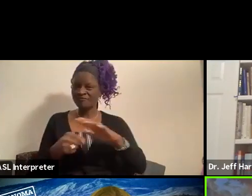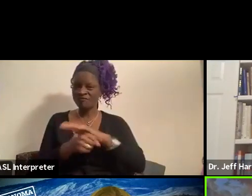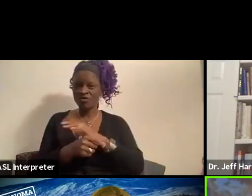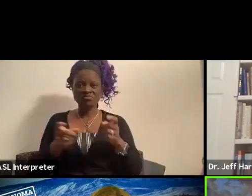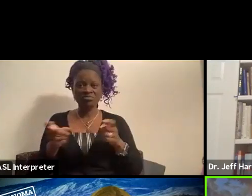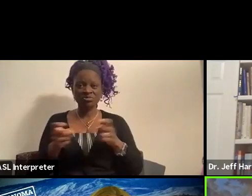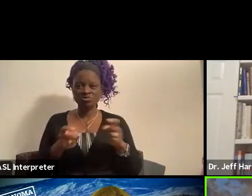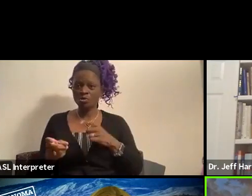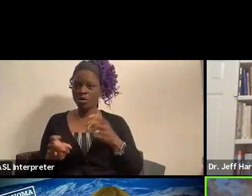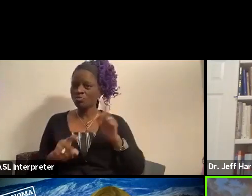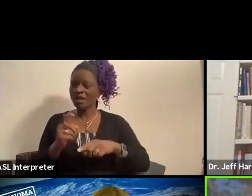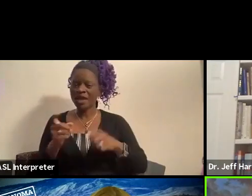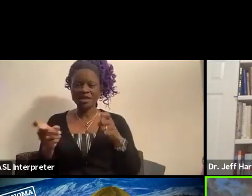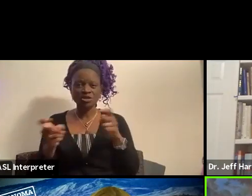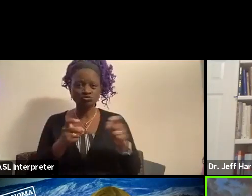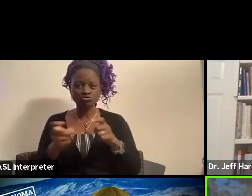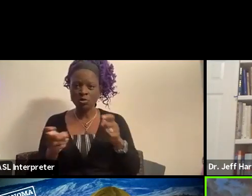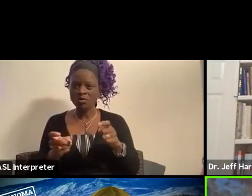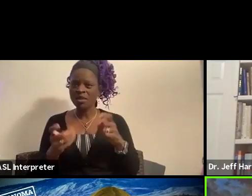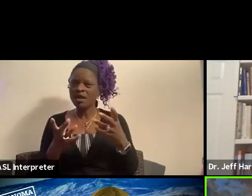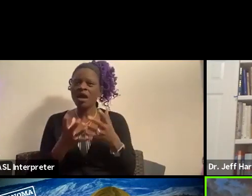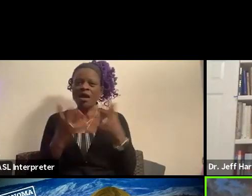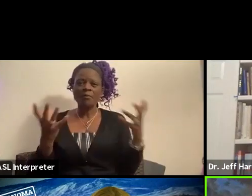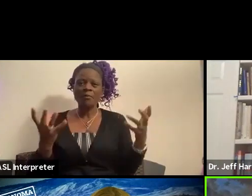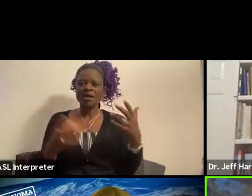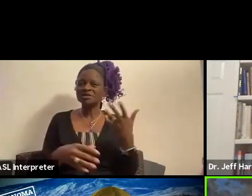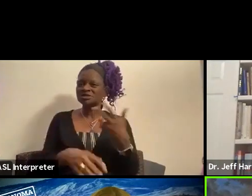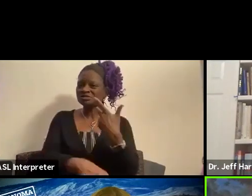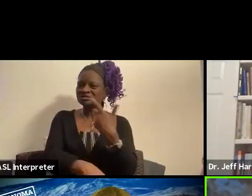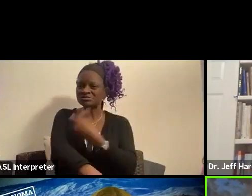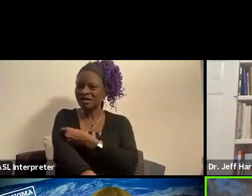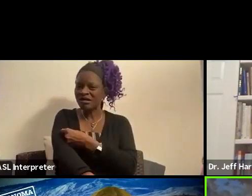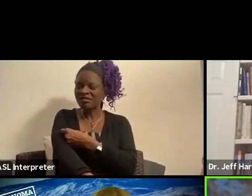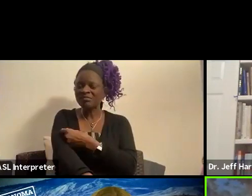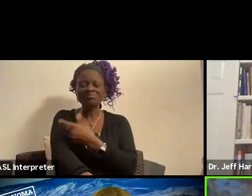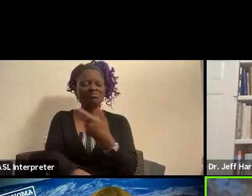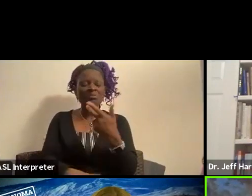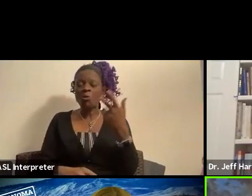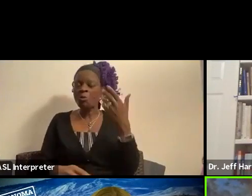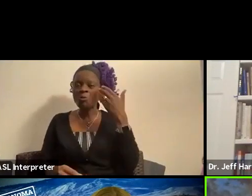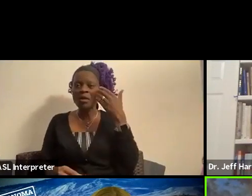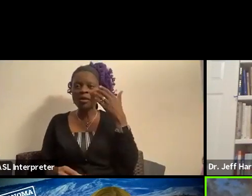Now, we're not able to get enough vaccine into our most vulnerable populations and